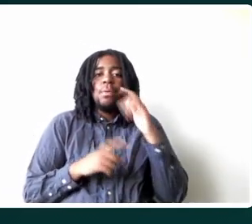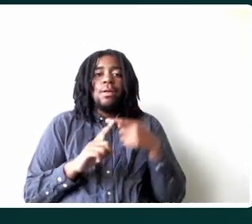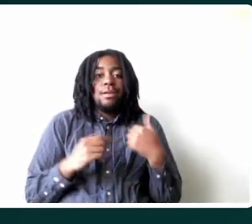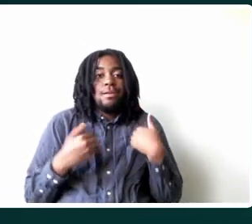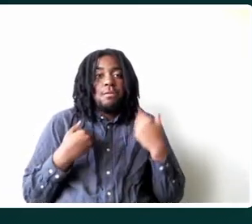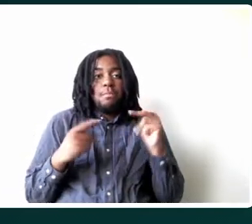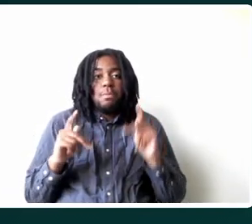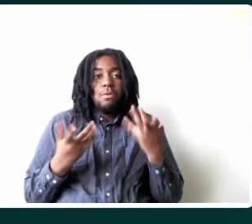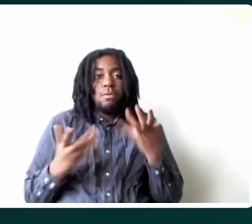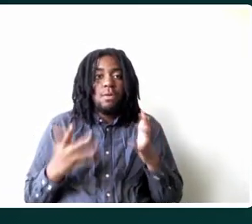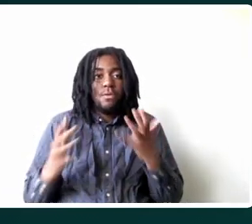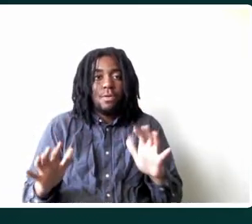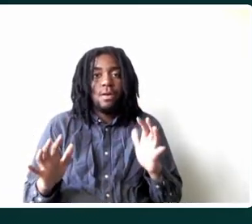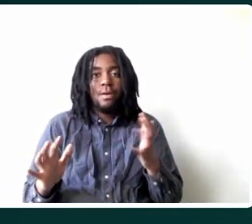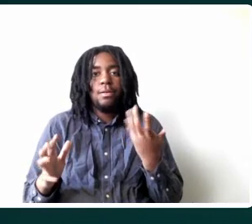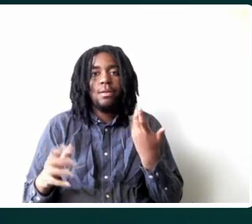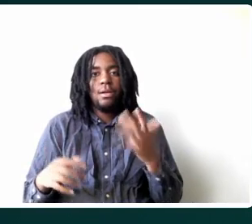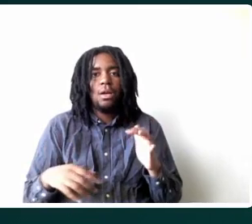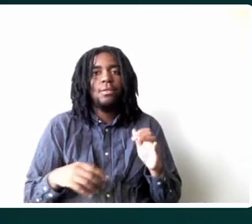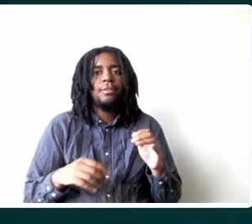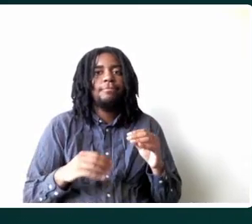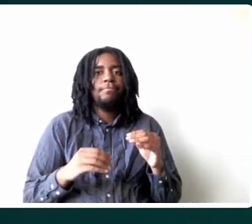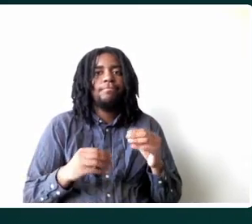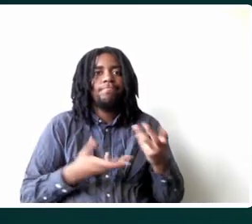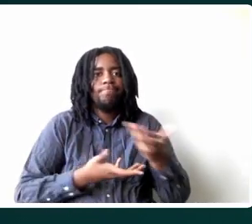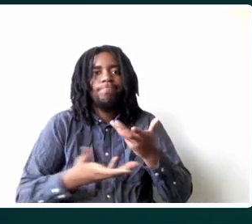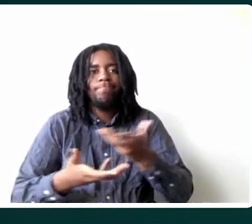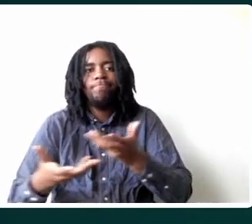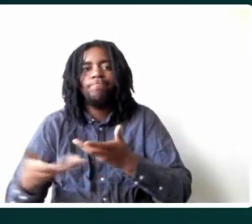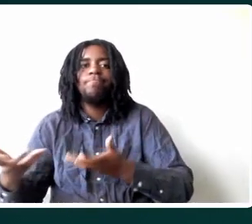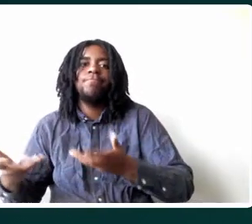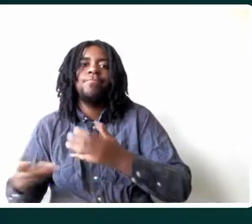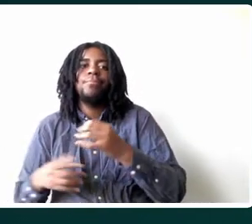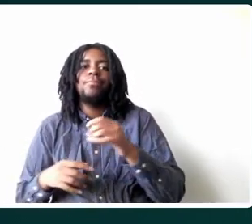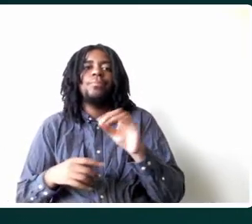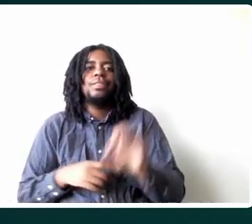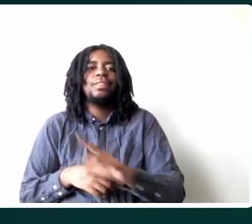already gone through an entire cycle of sharing about their lives, they cared about each other.